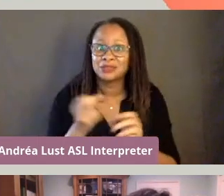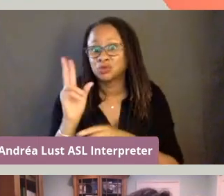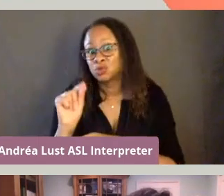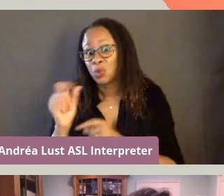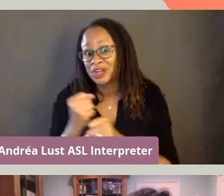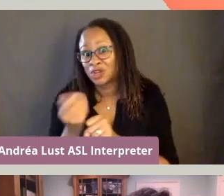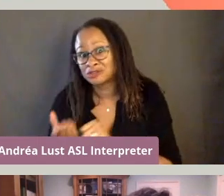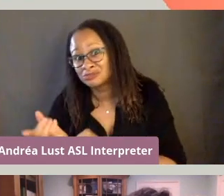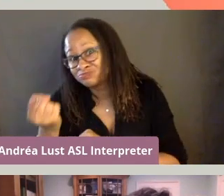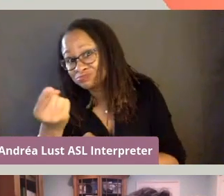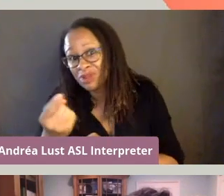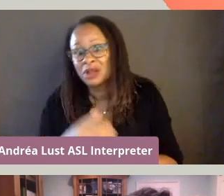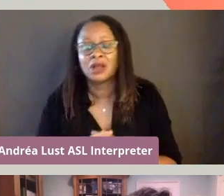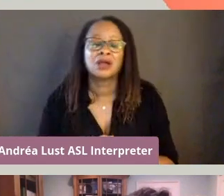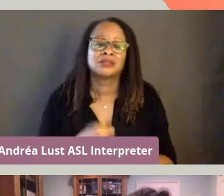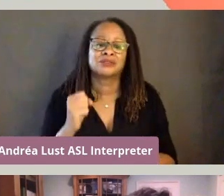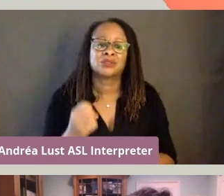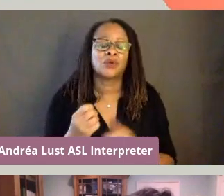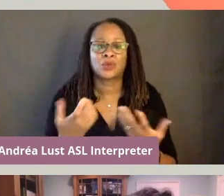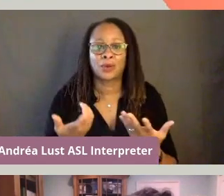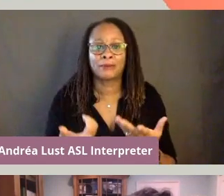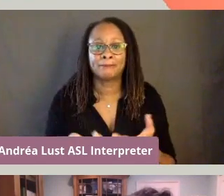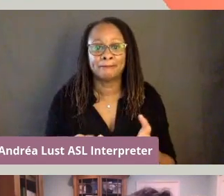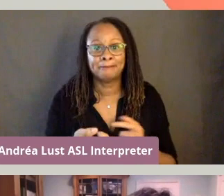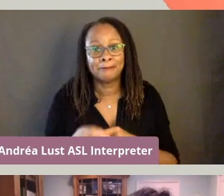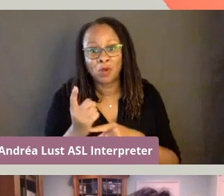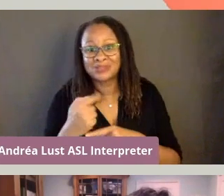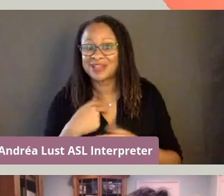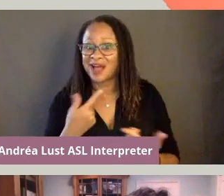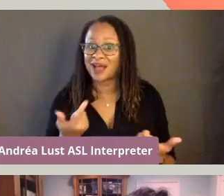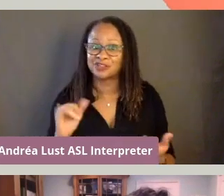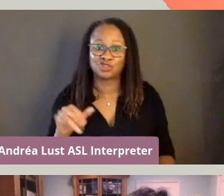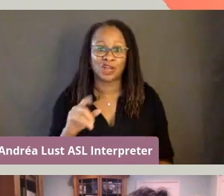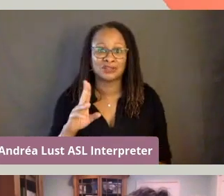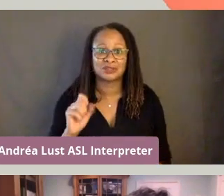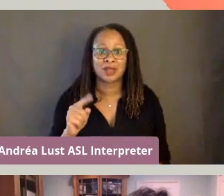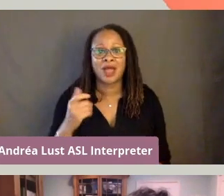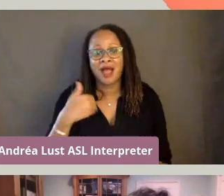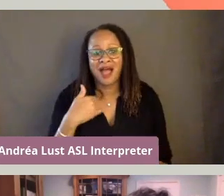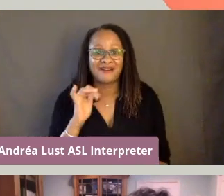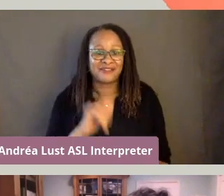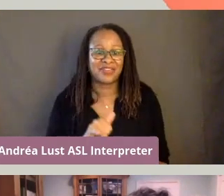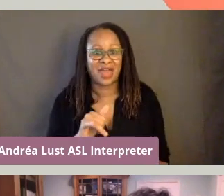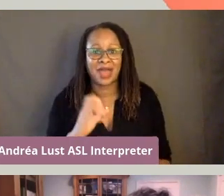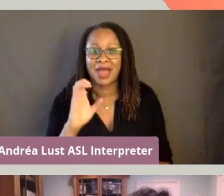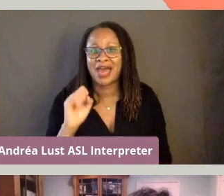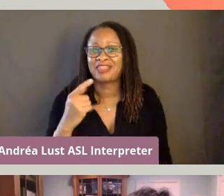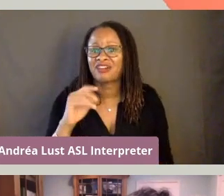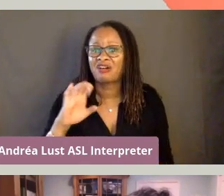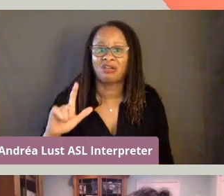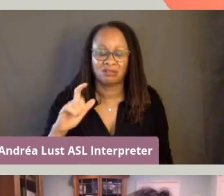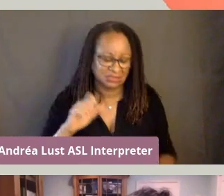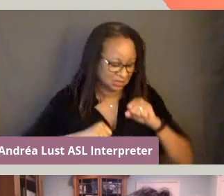And so, yeah, there were moments where I just, I had that ethical conundrum where I was like,